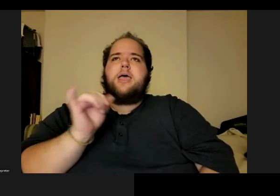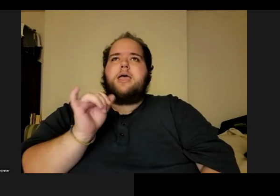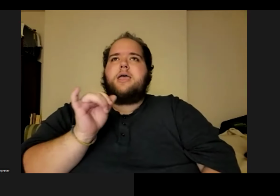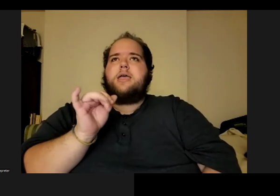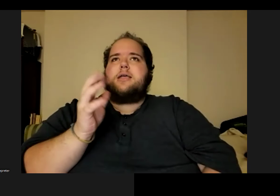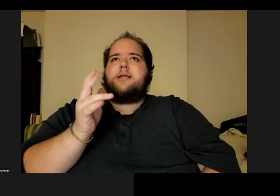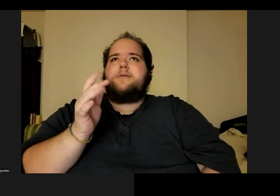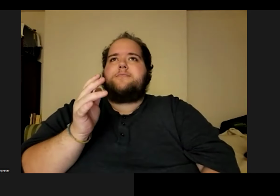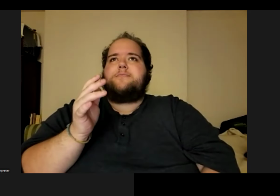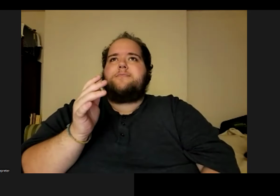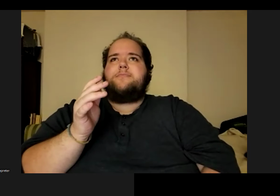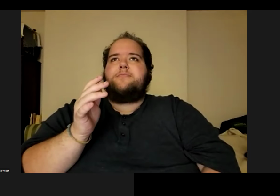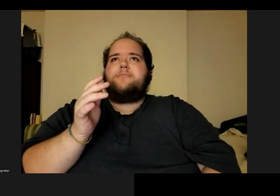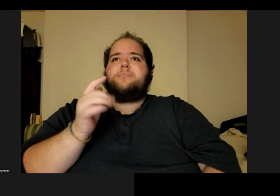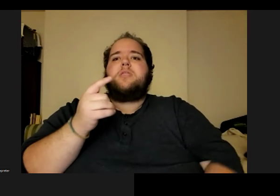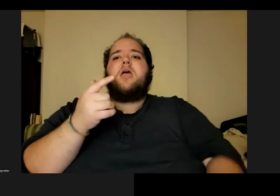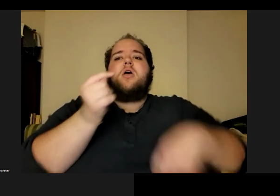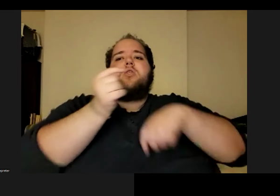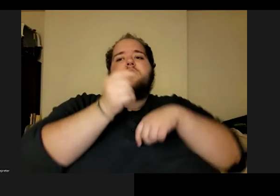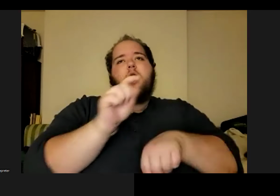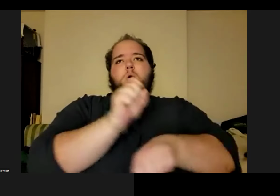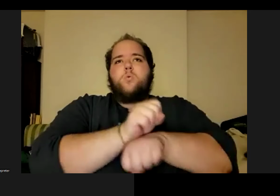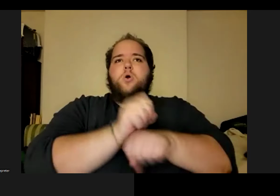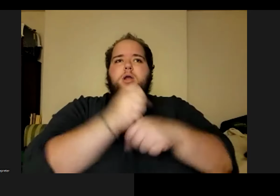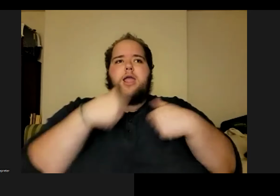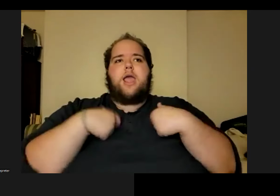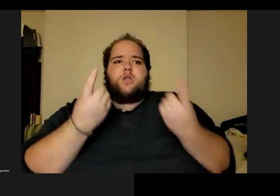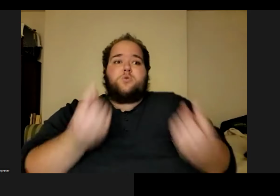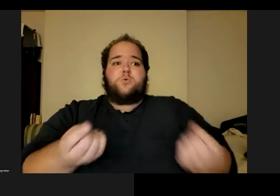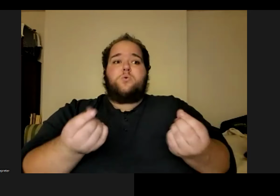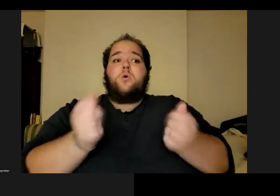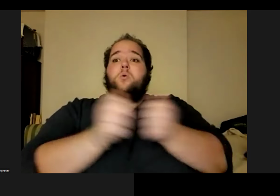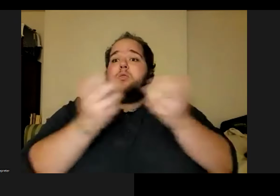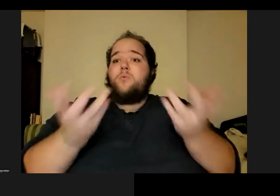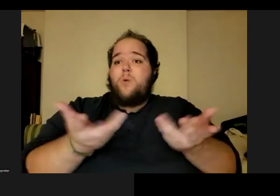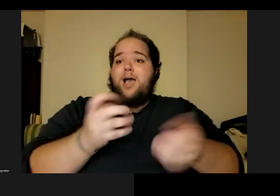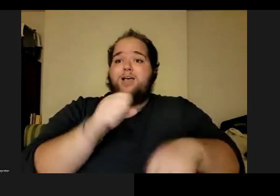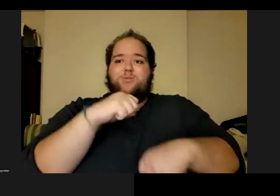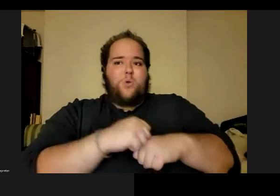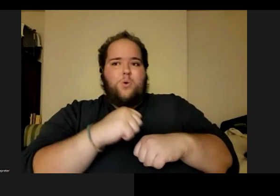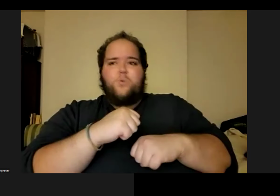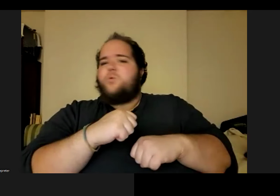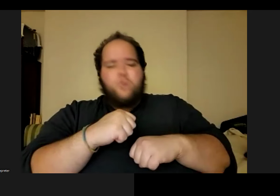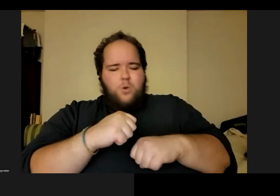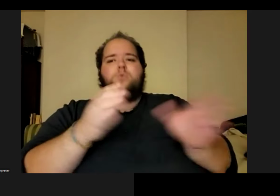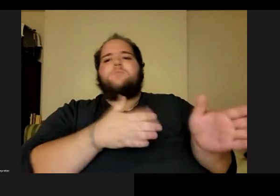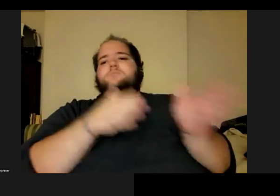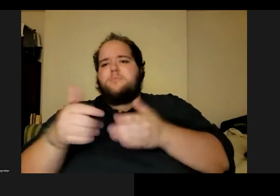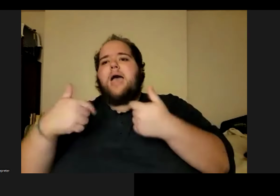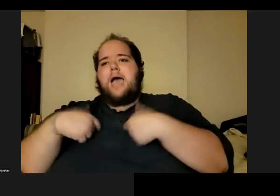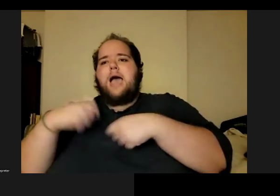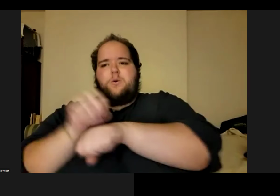seeing like the work that I do is in stone It's a lot easier to say, I work in stone.